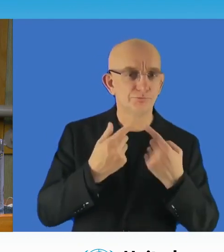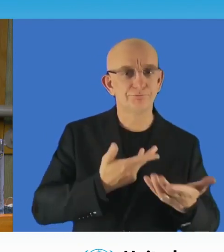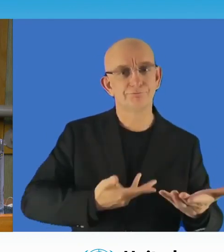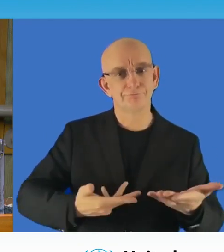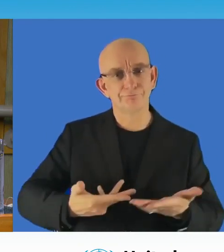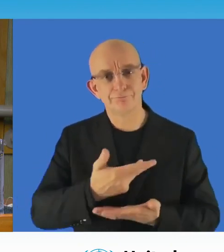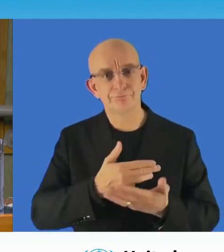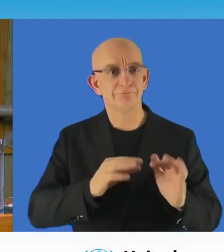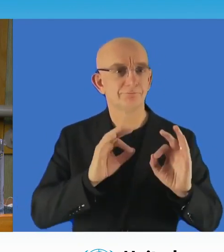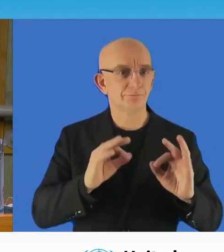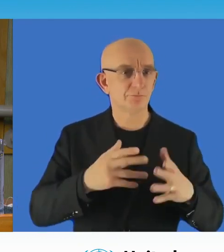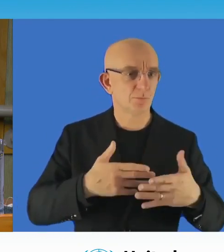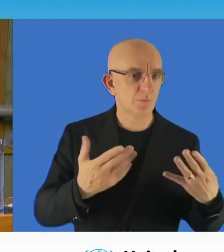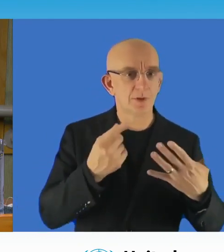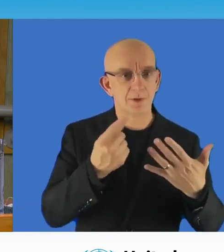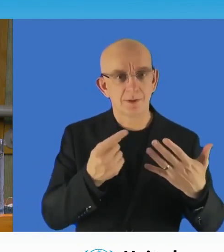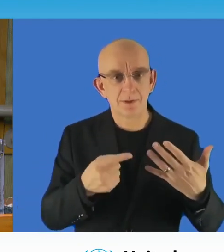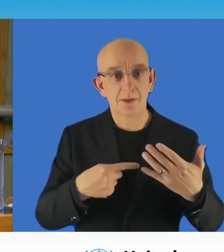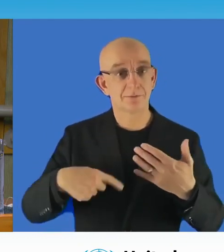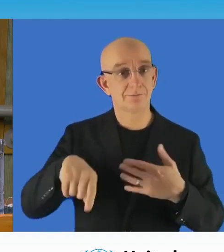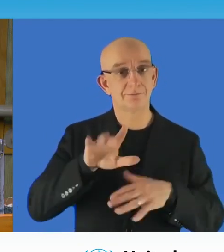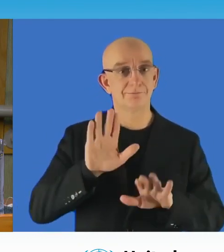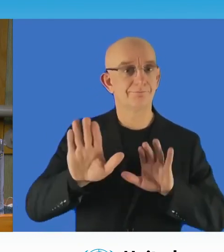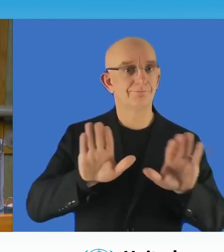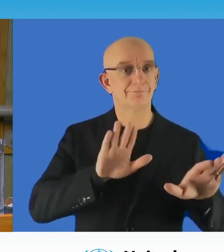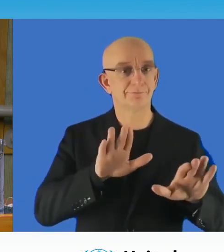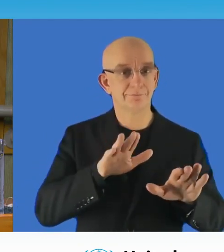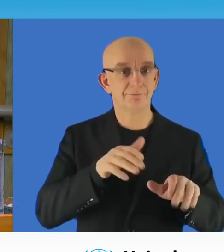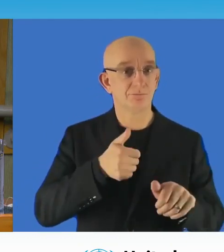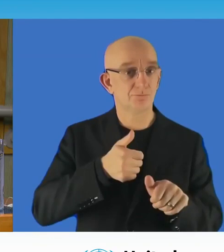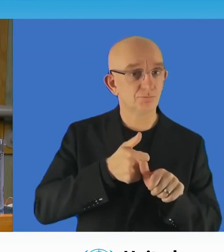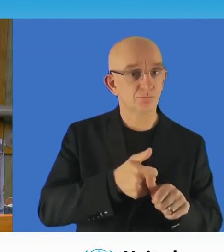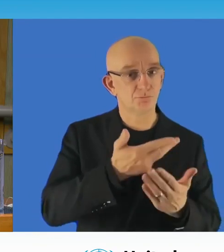of the convention on the rights of persons with disabilities at this current juncture